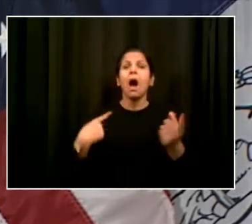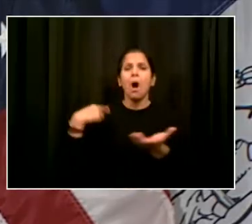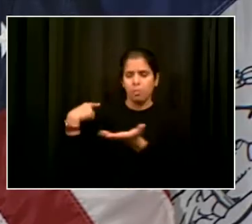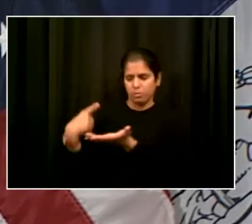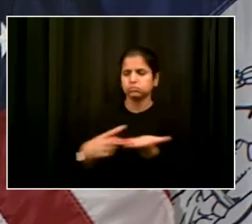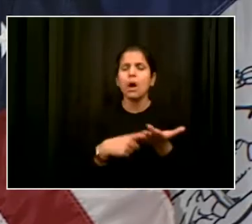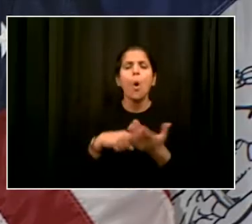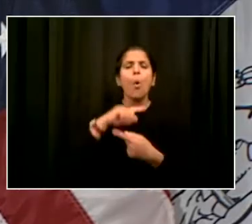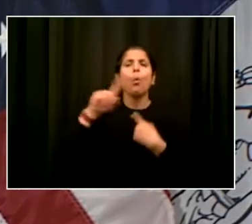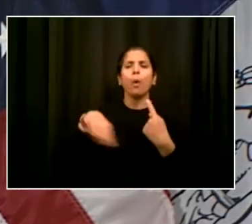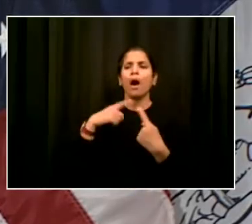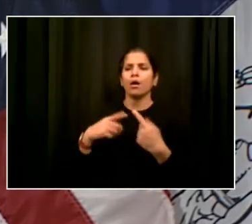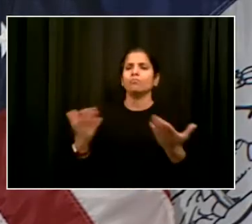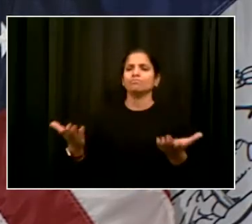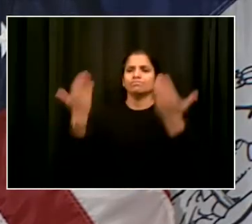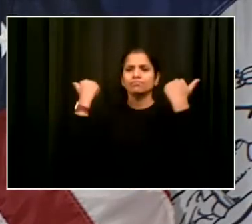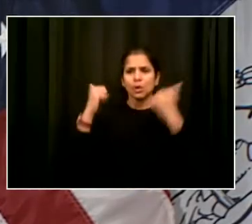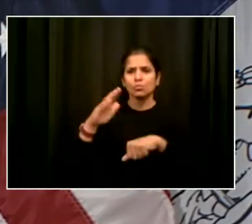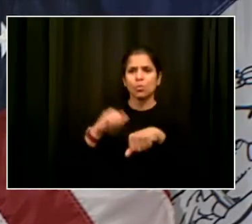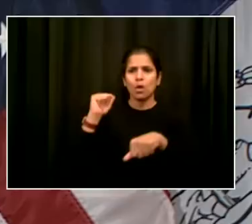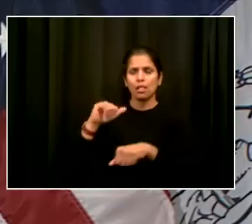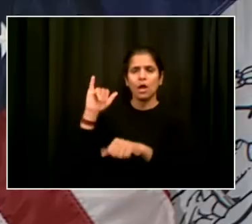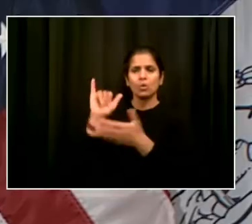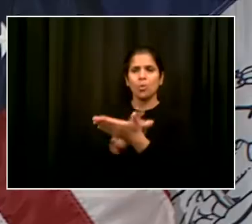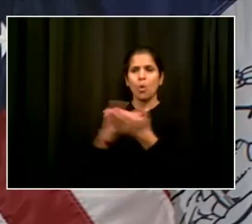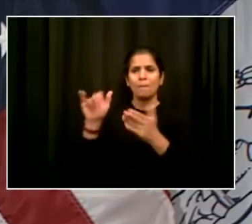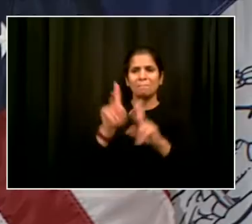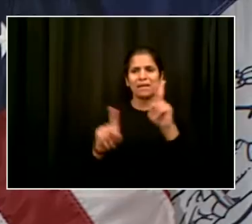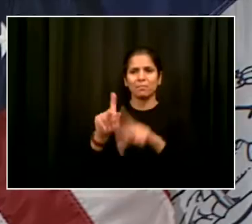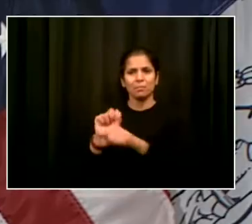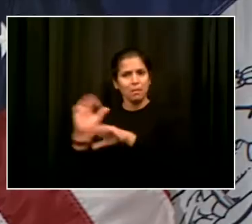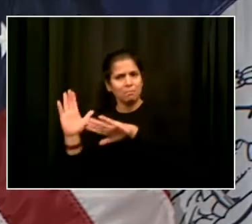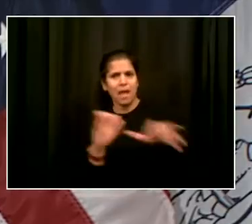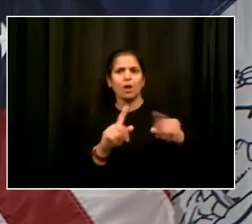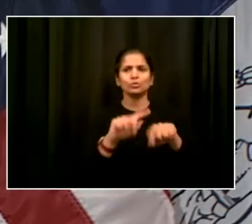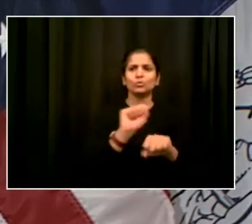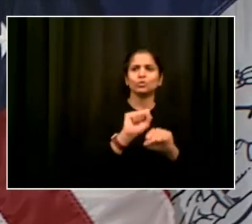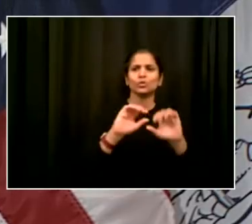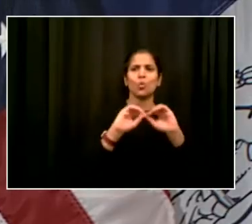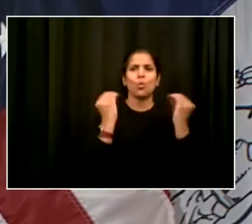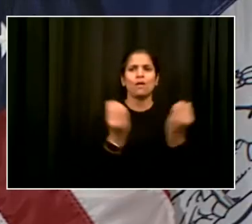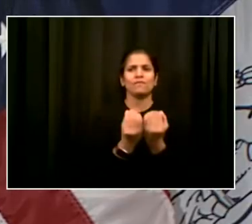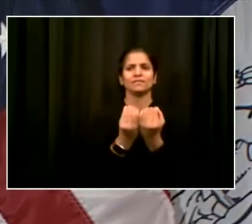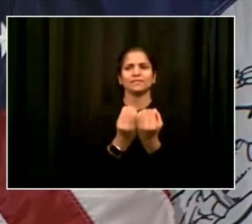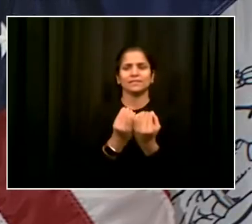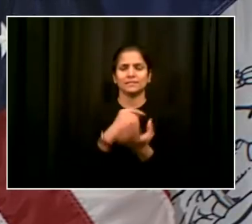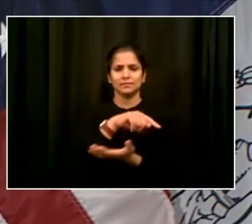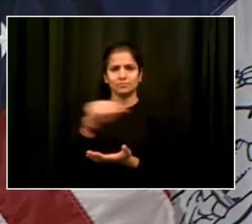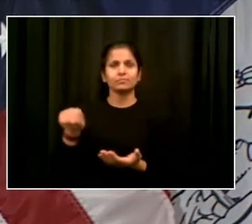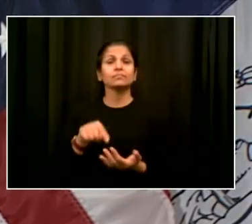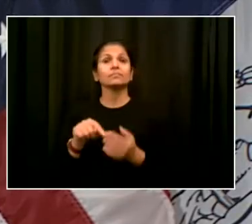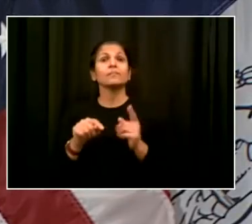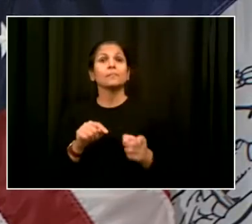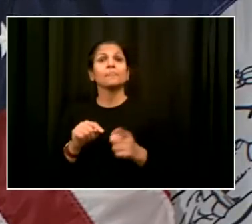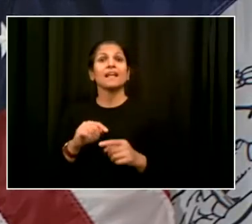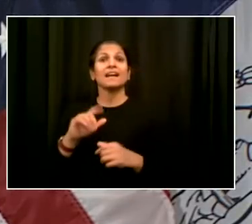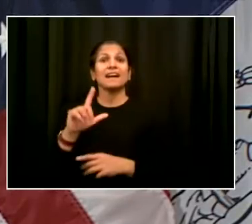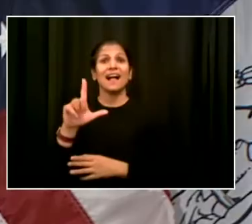BRING DOWN THEHE INFECTION RATE AND IN TERMS OF SSEAPRDDGIN O OUT THTH ATVACCINE IN DISTRIBUTING THE VACCINE, THEN WE WILL START THE PLAN FOR WHEN TO BRING THE CITY WORKERS BACK